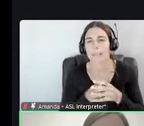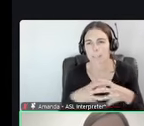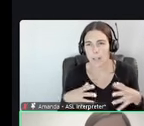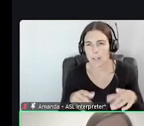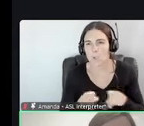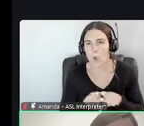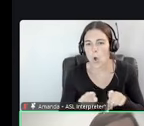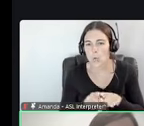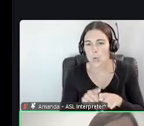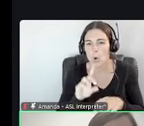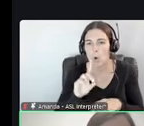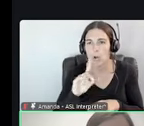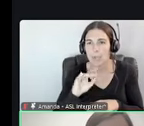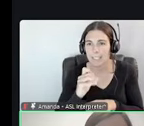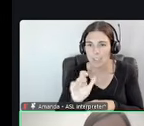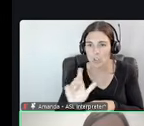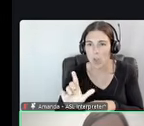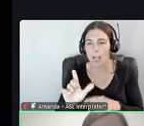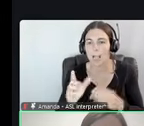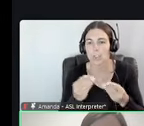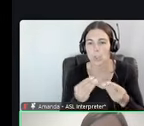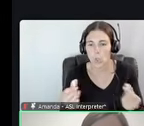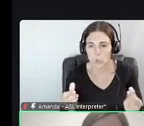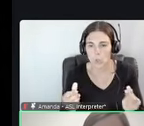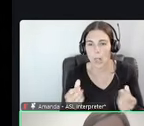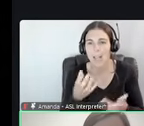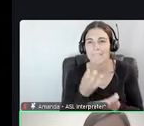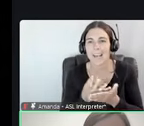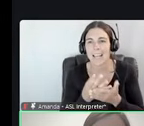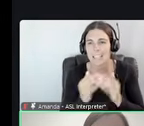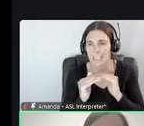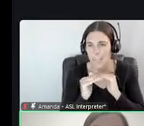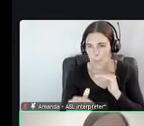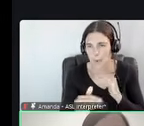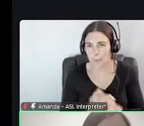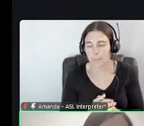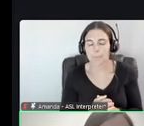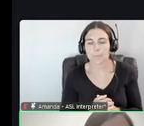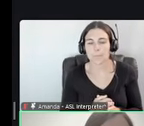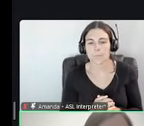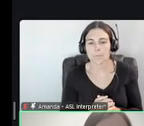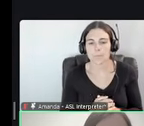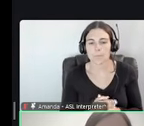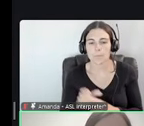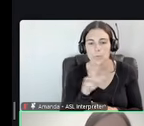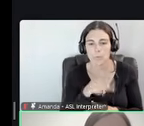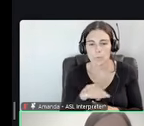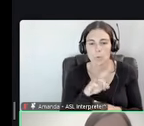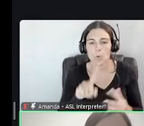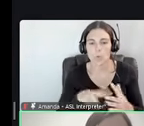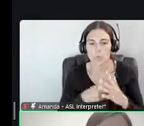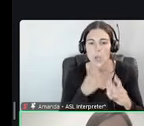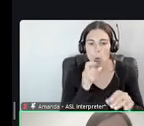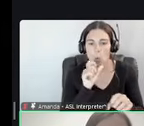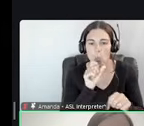digital solutions and financial sustainability. So these initiatives work closely together to